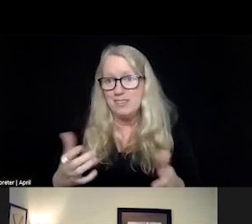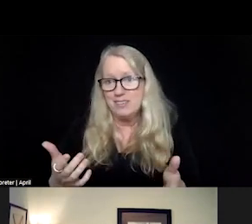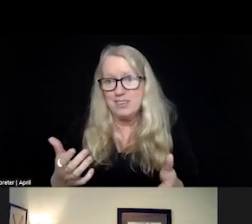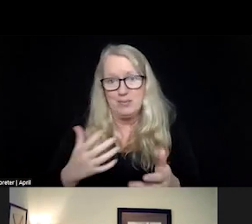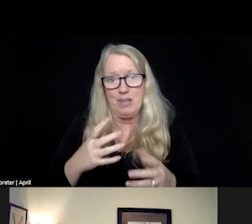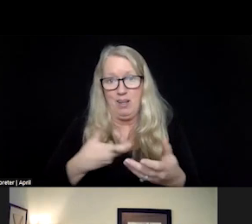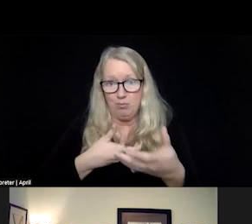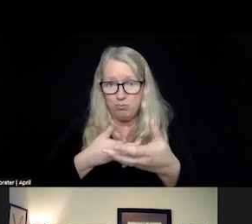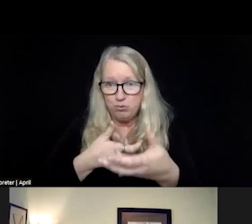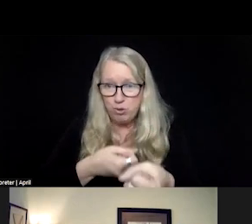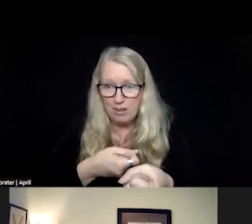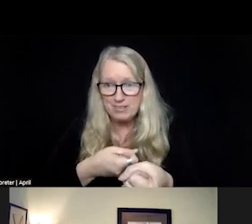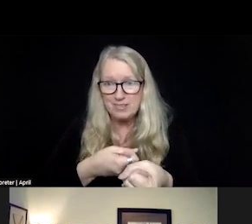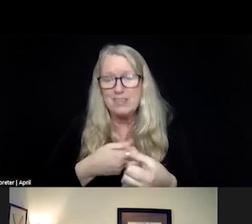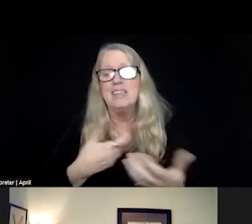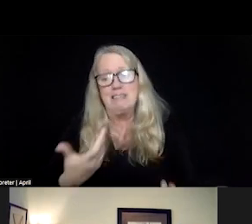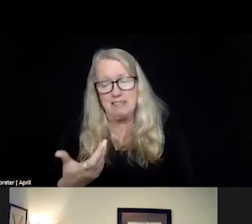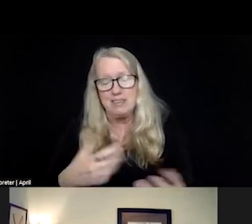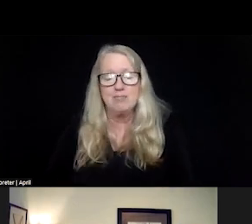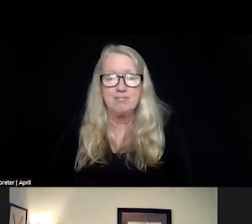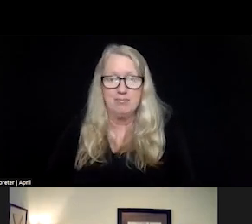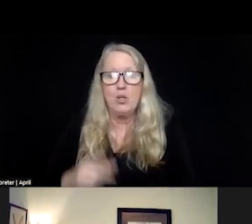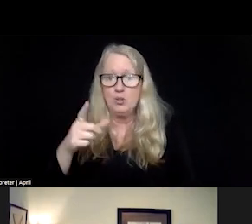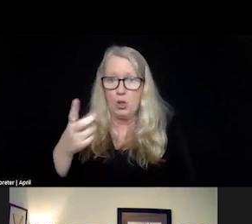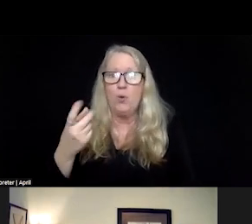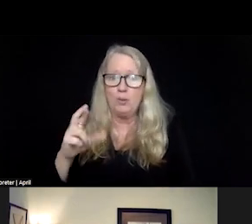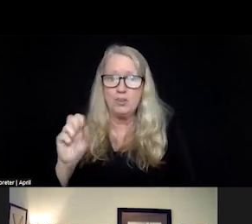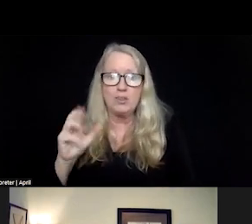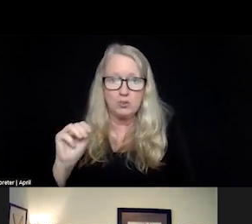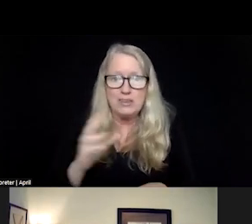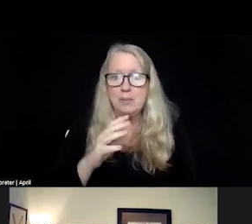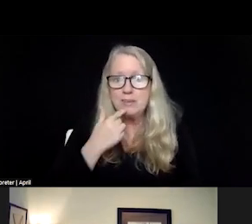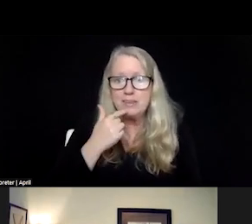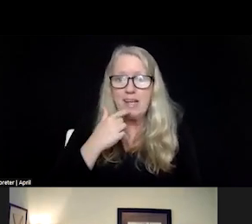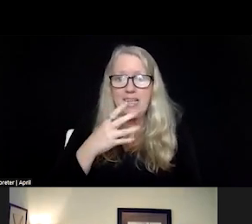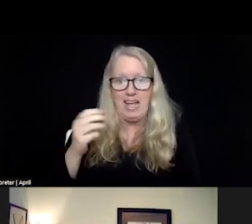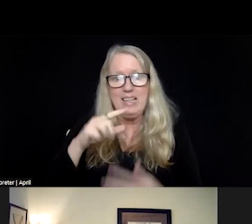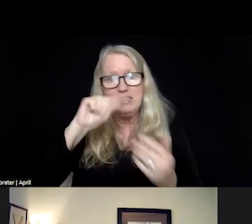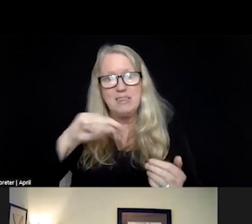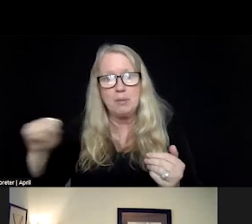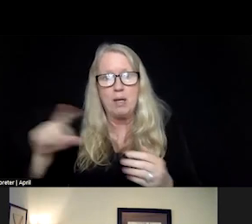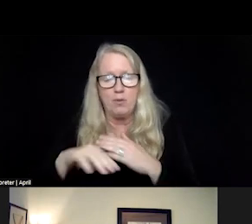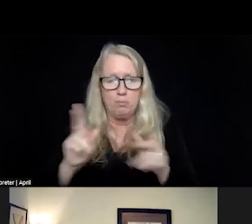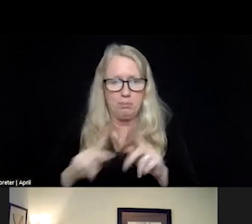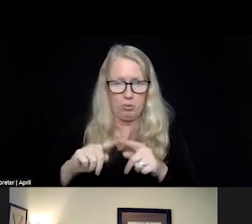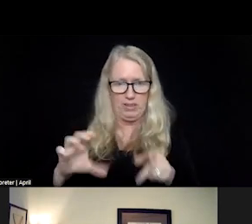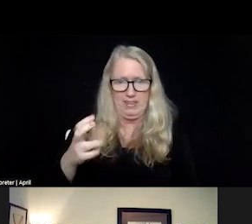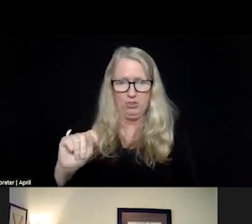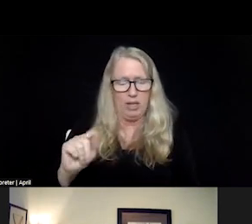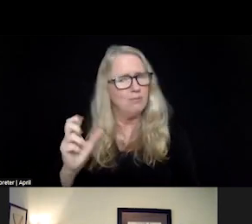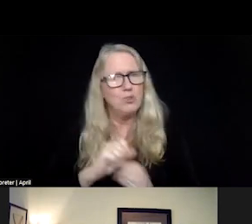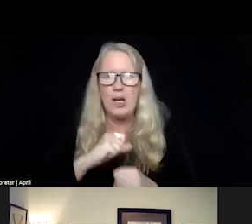I THINK TO WHAT DOCTOR SIM SAID AND SOME OTHERS IN THE CHAT, WE HAVE TO MAKE SURE WE